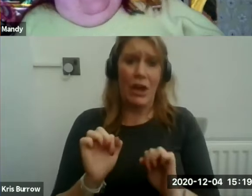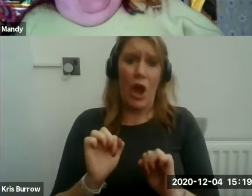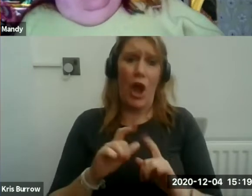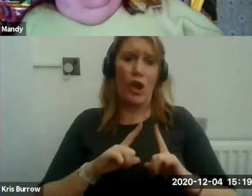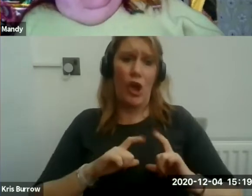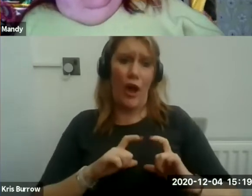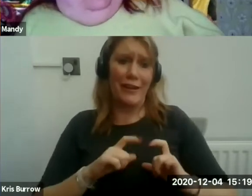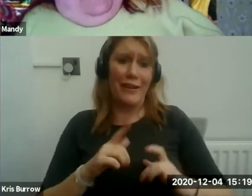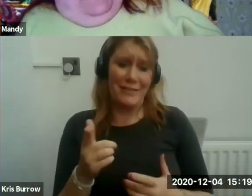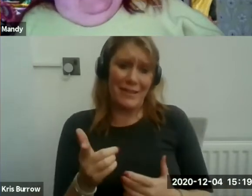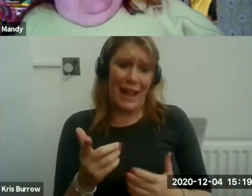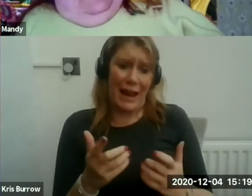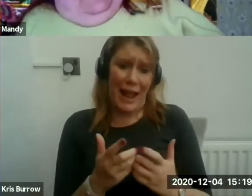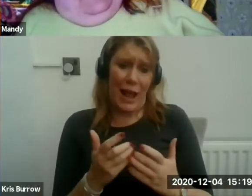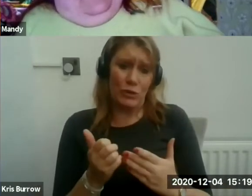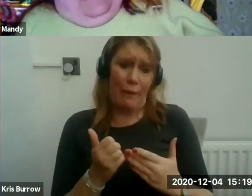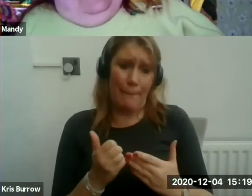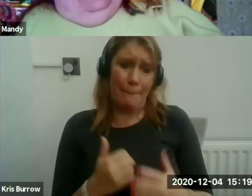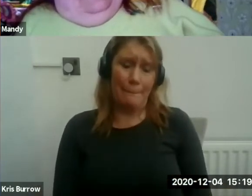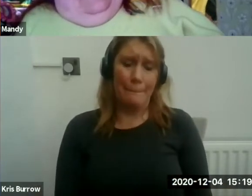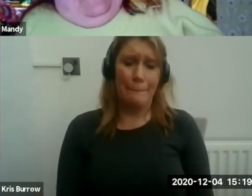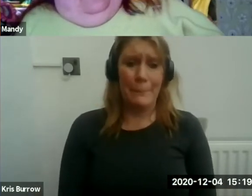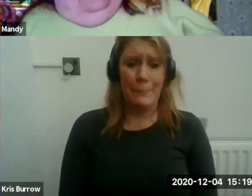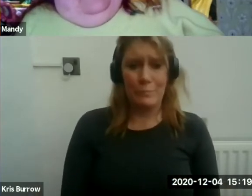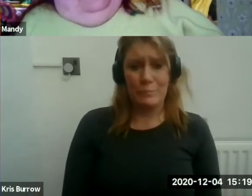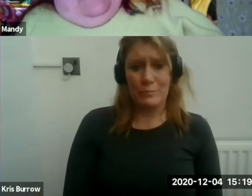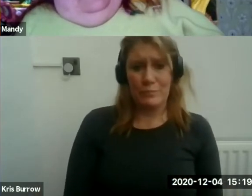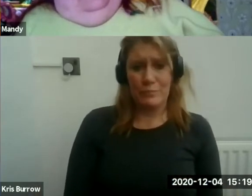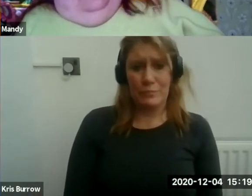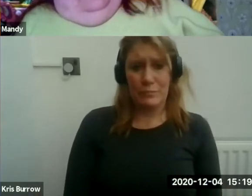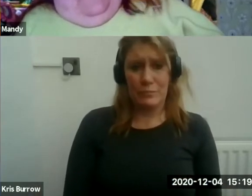generosity, really, in allowing us to --